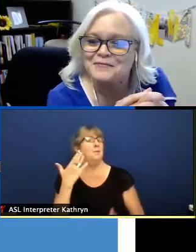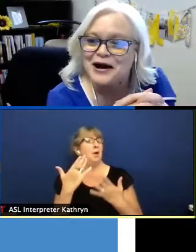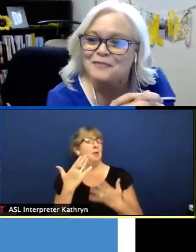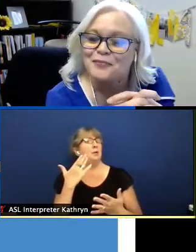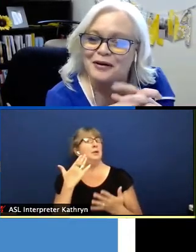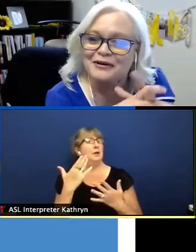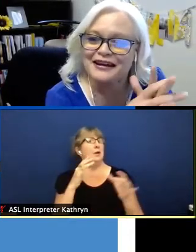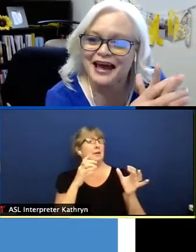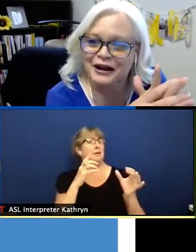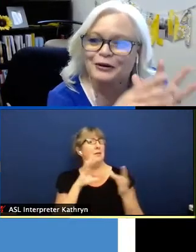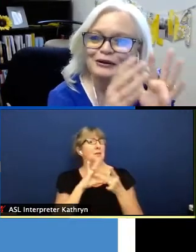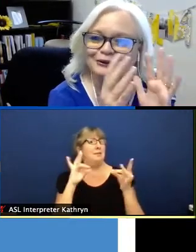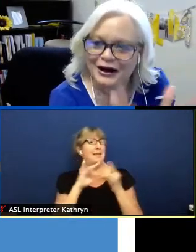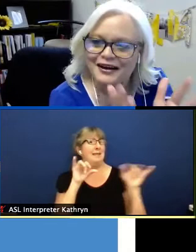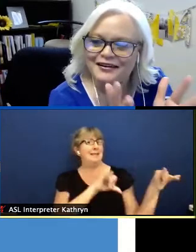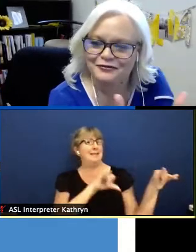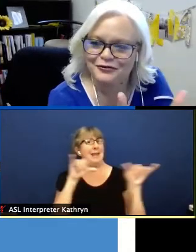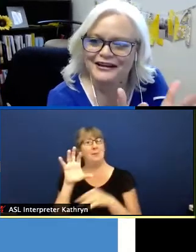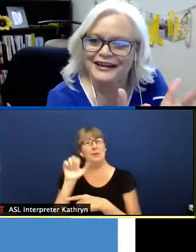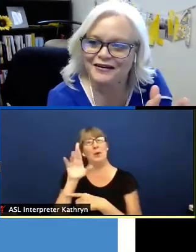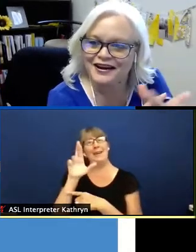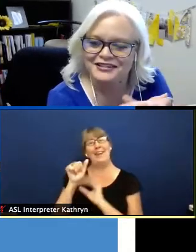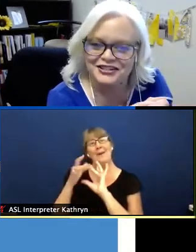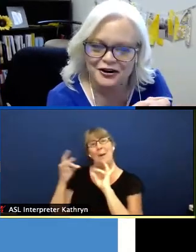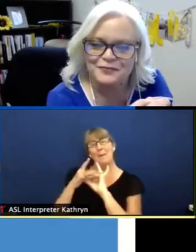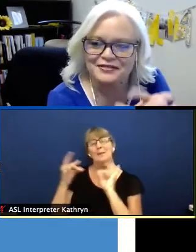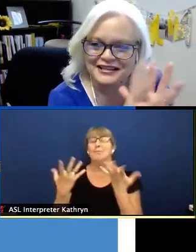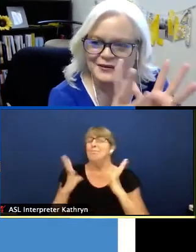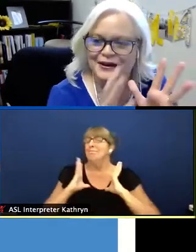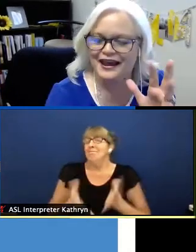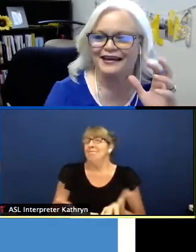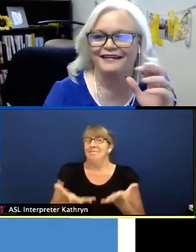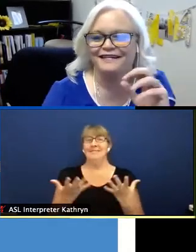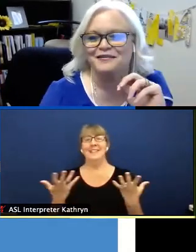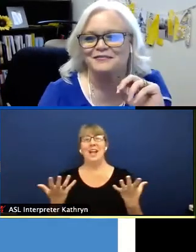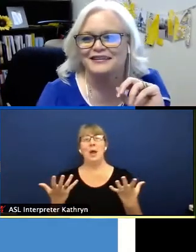I'm probably going to echo a lot of what Cara has shared but that's okay it.